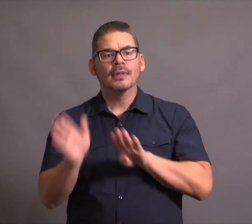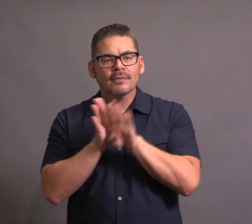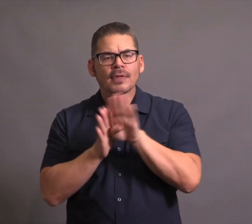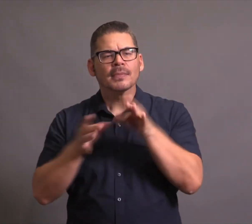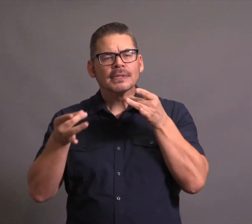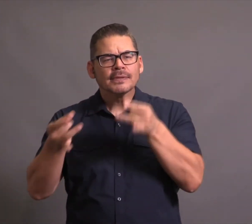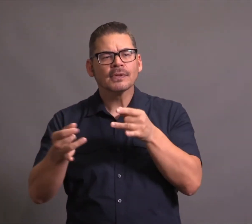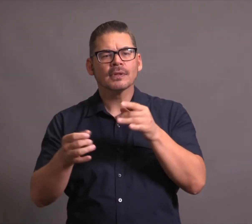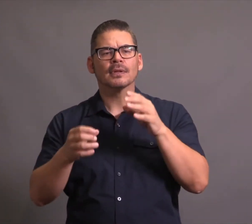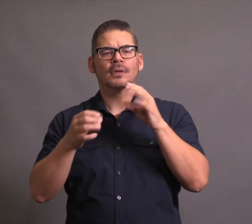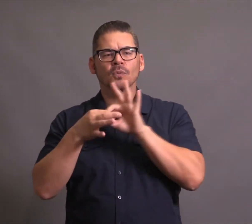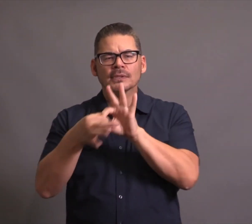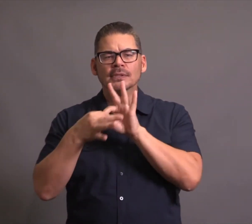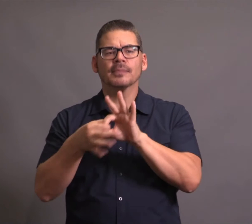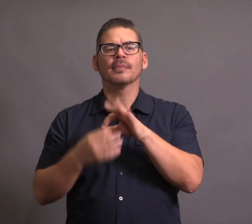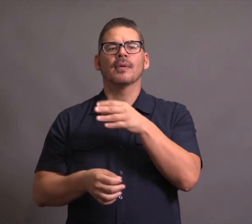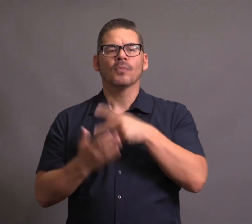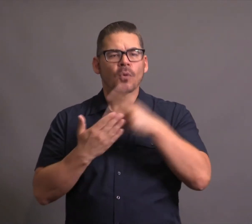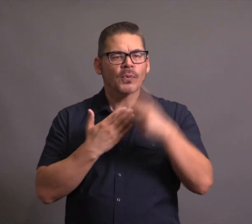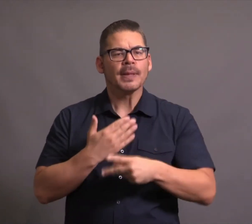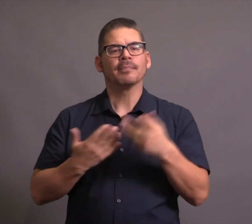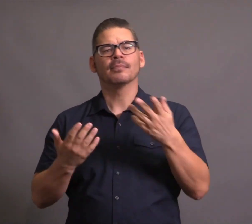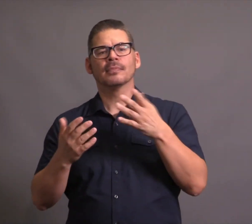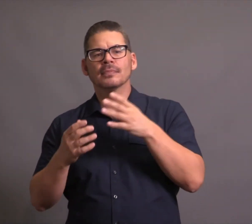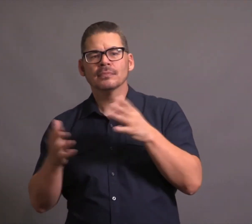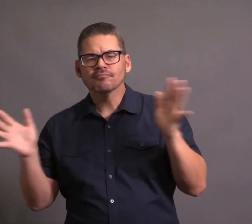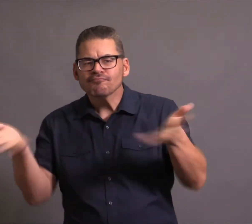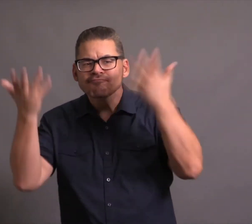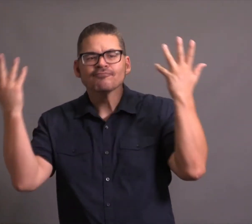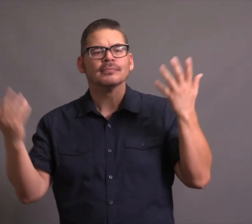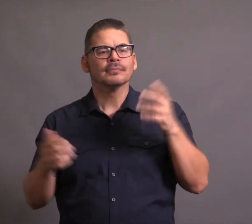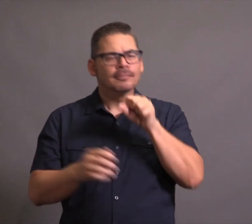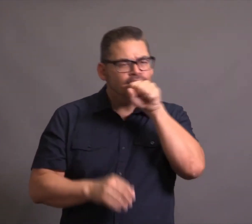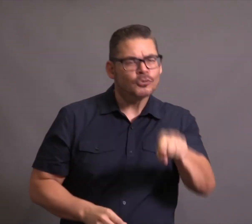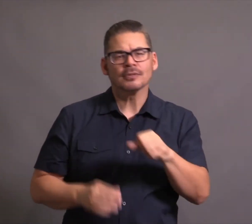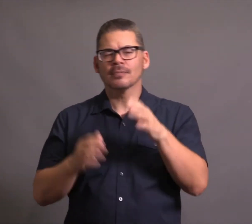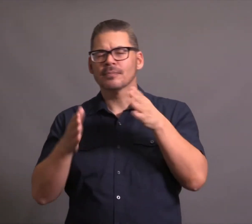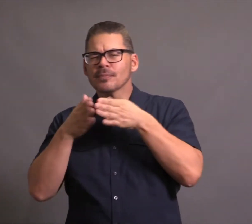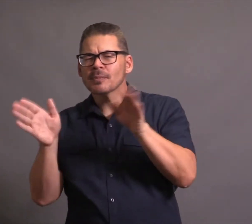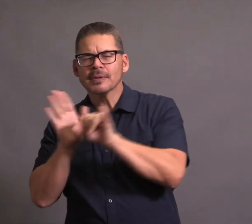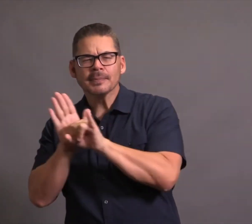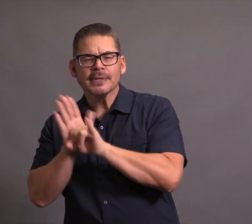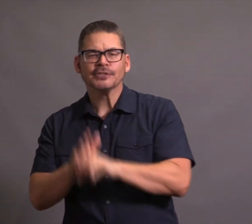Develop an effective community relations program which cultivates a favorable public image of the agency.